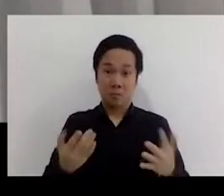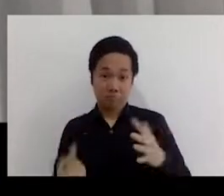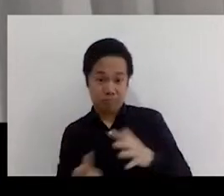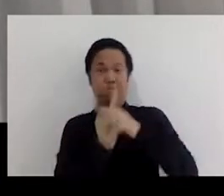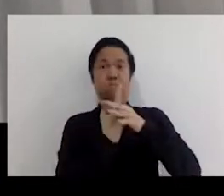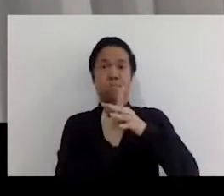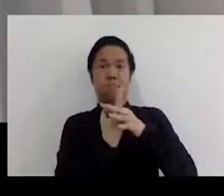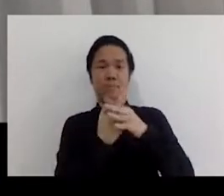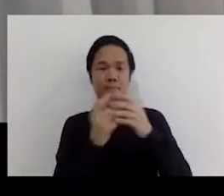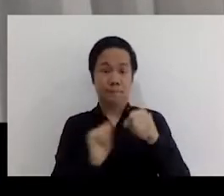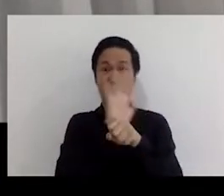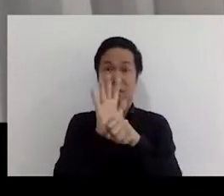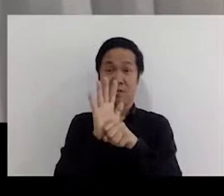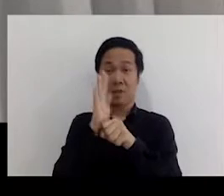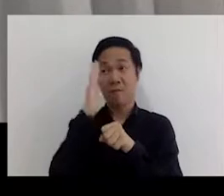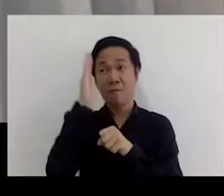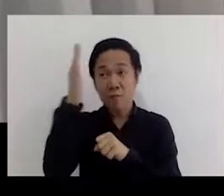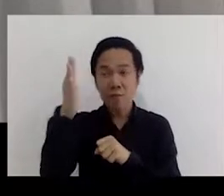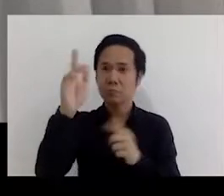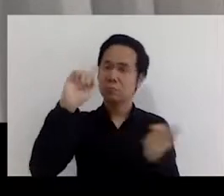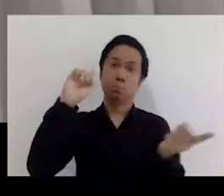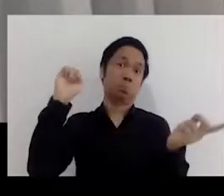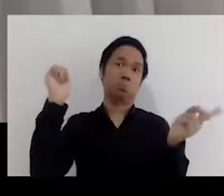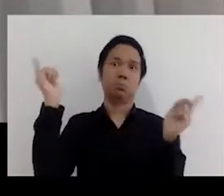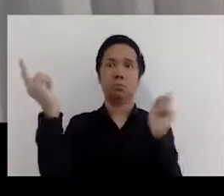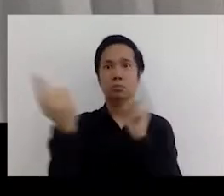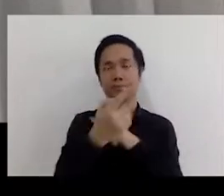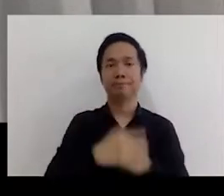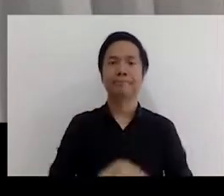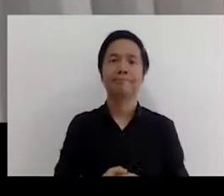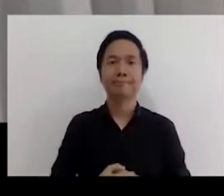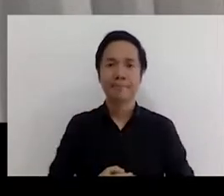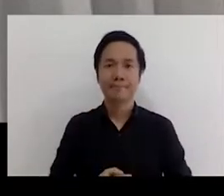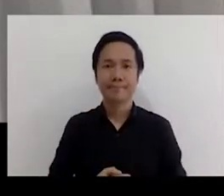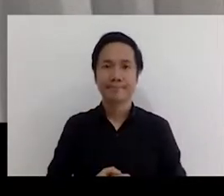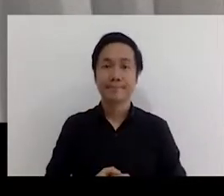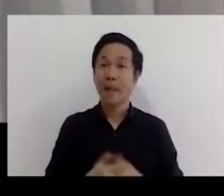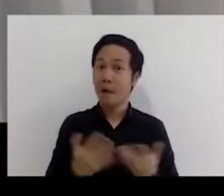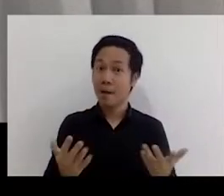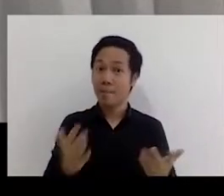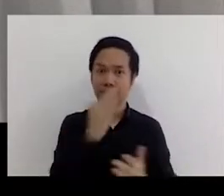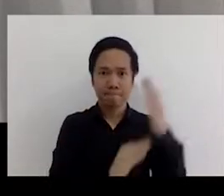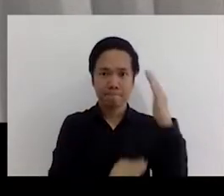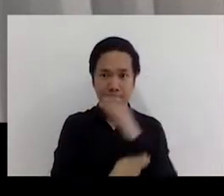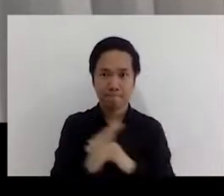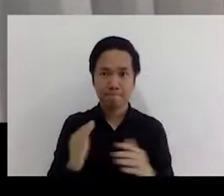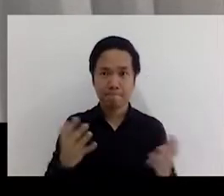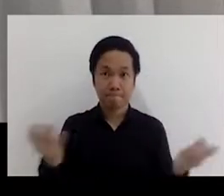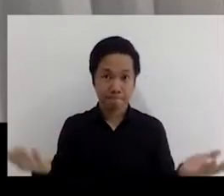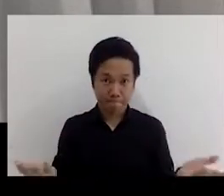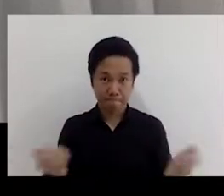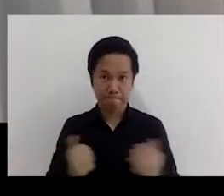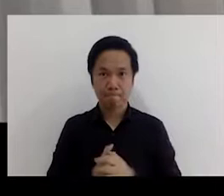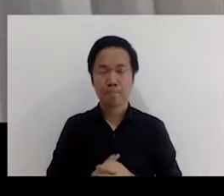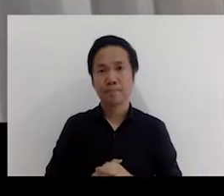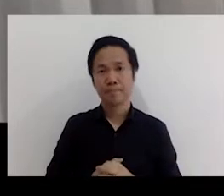And in relation to persons with disabilities, it is very important to be clear about the diagnosis,